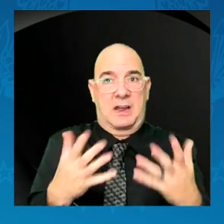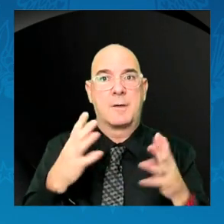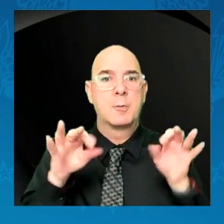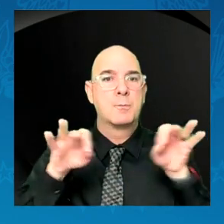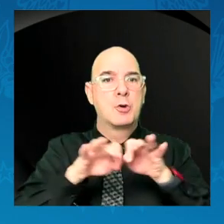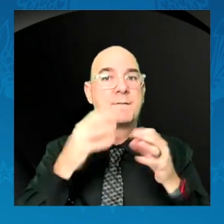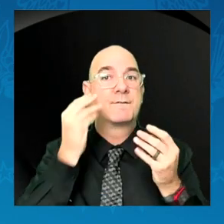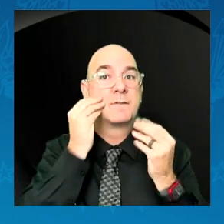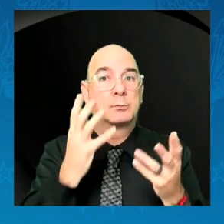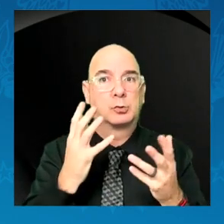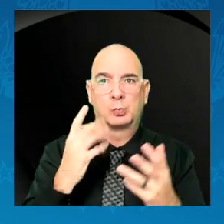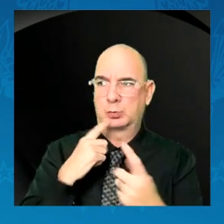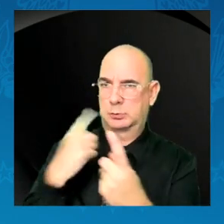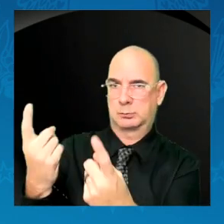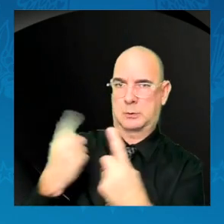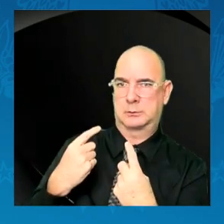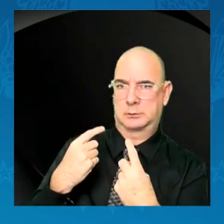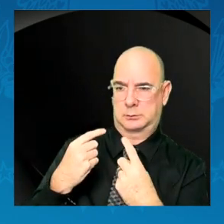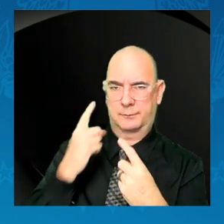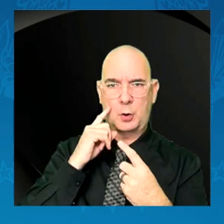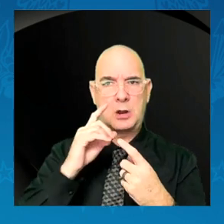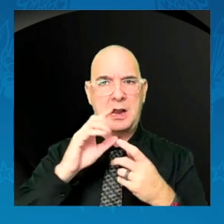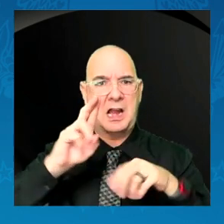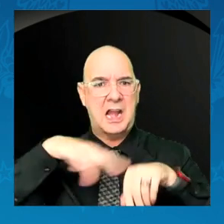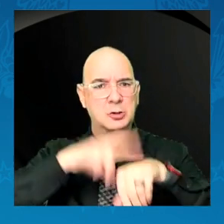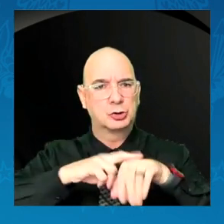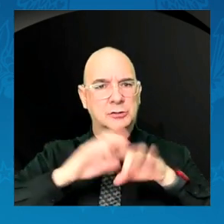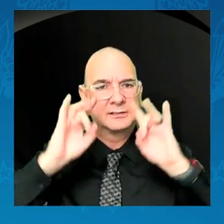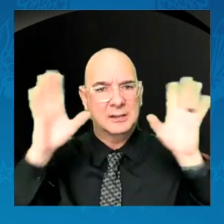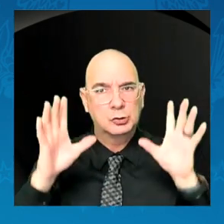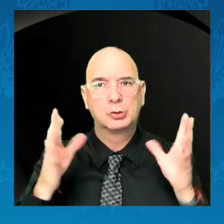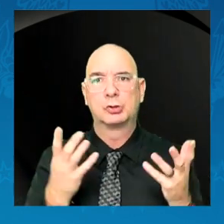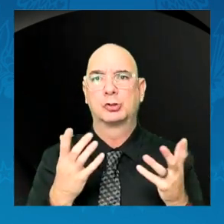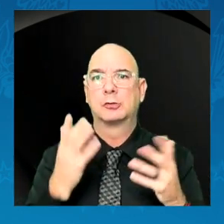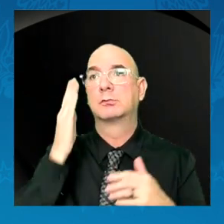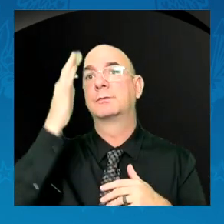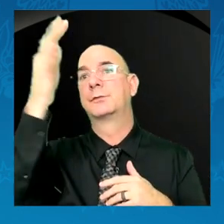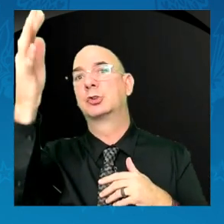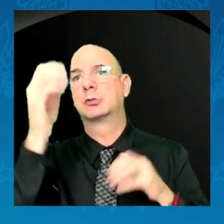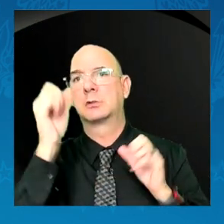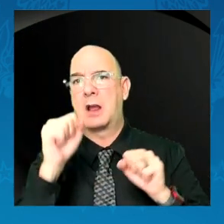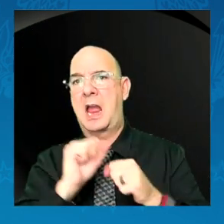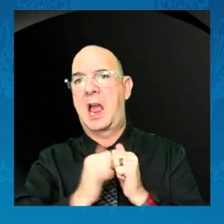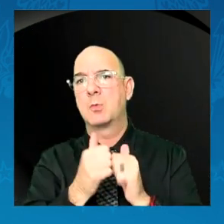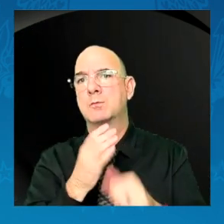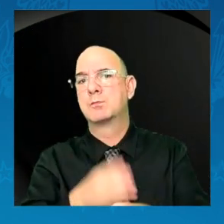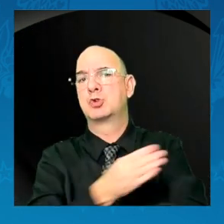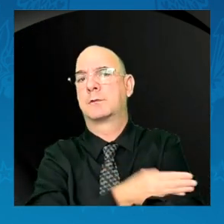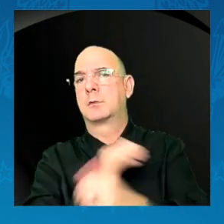as well as to devise ways of addressing, as you just noted, climate change and to support the establishment of norms